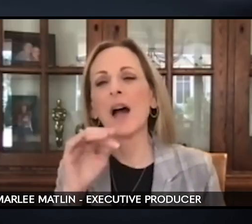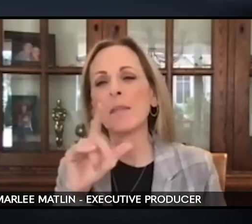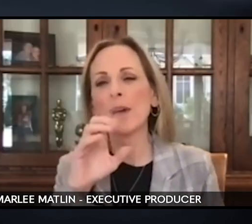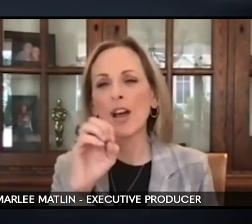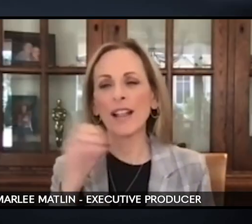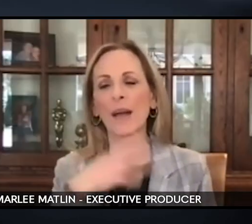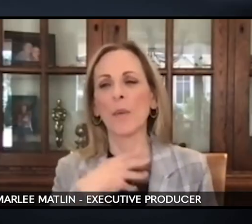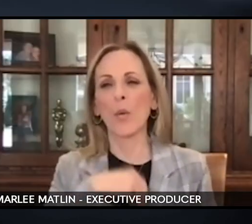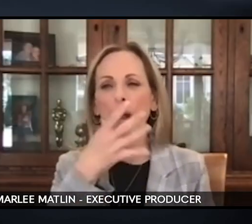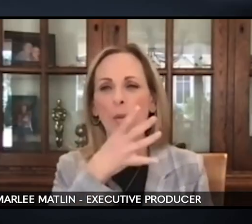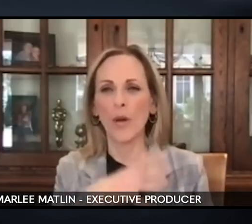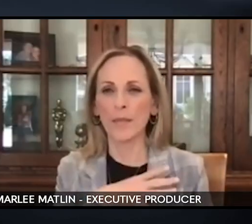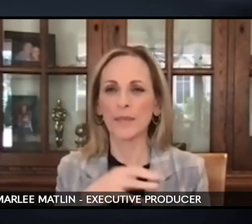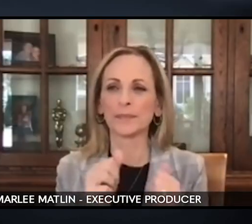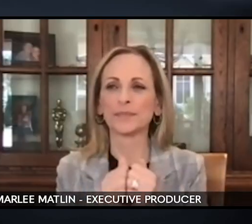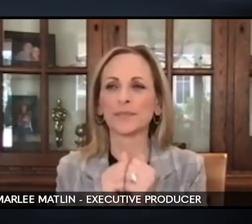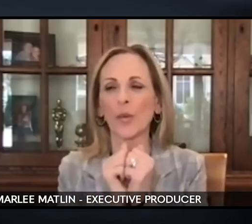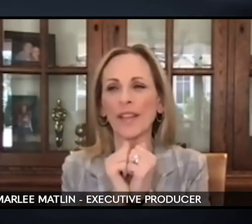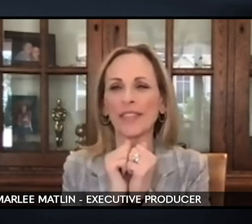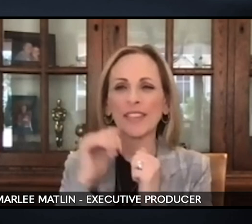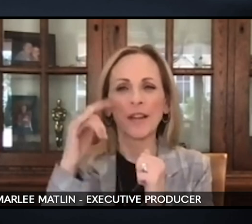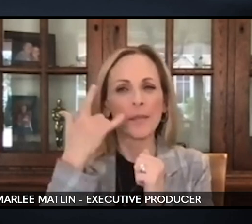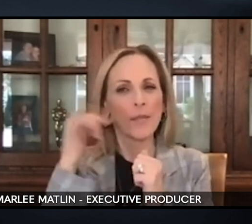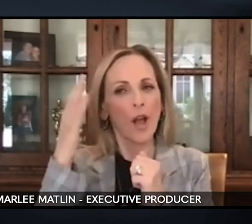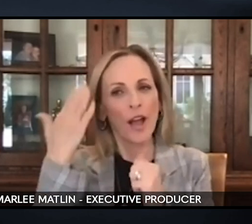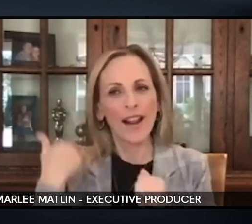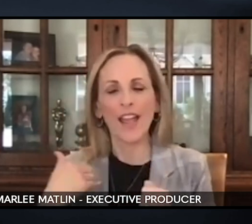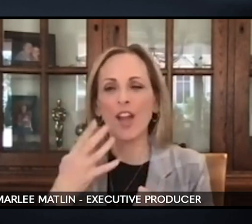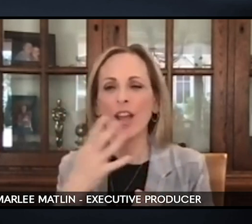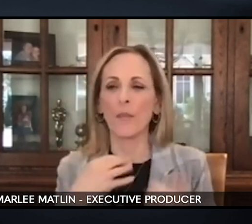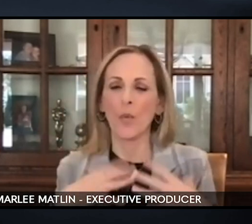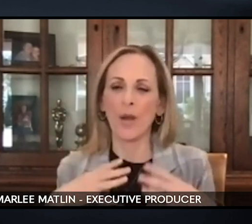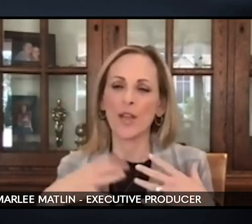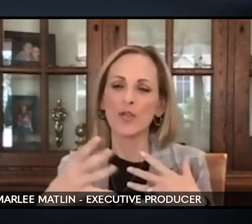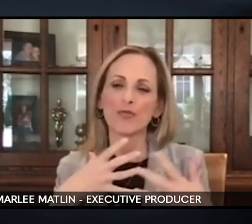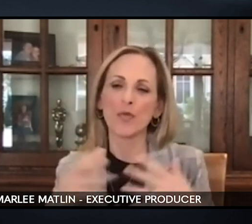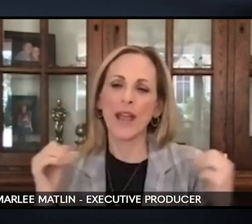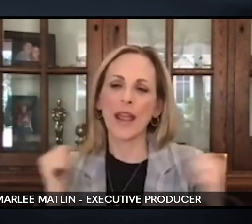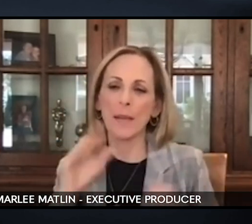Marlee: Thank you. I'm Marlee and I'm a white woman with blonde hair and I'm